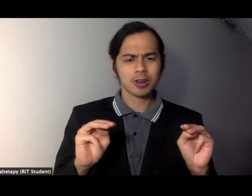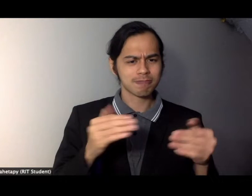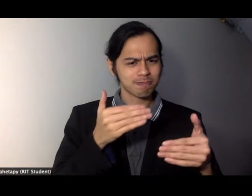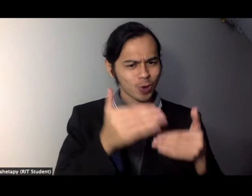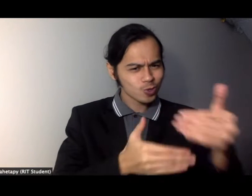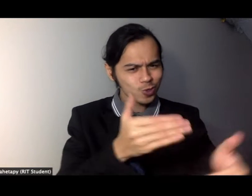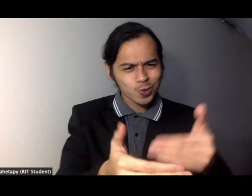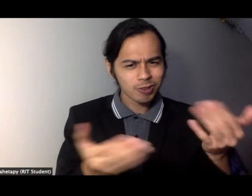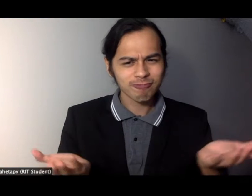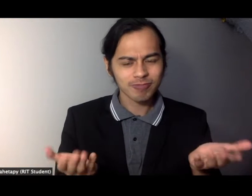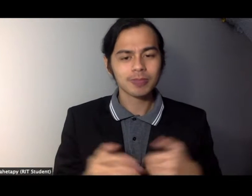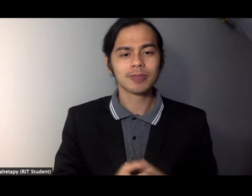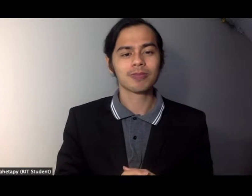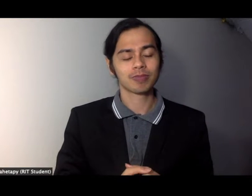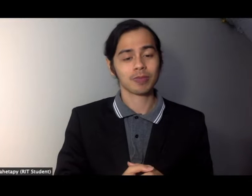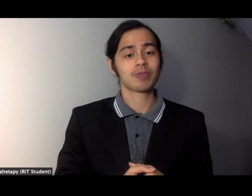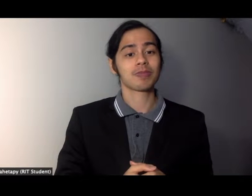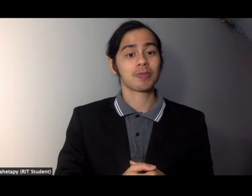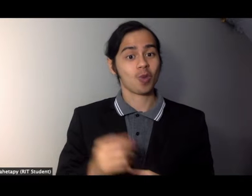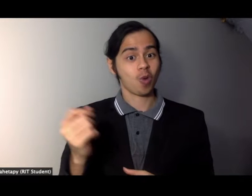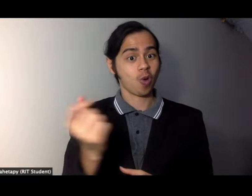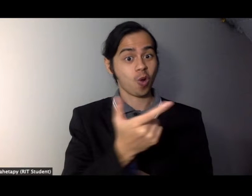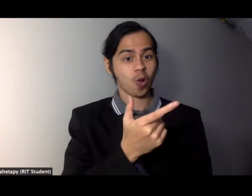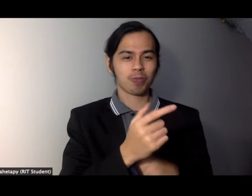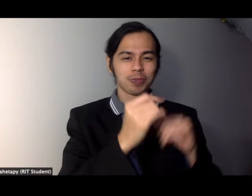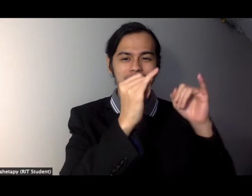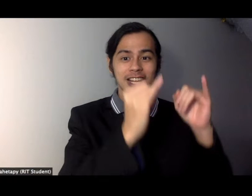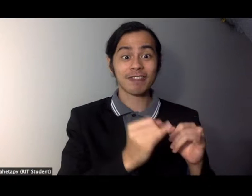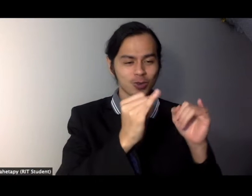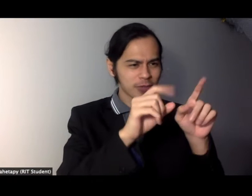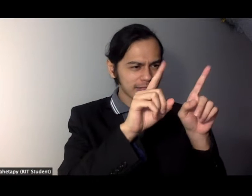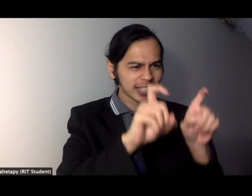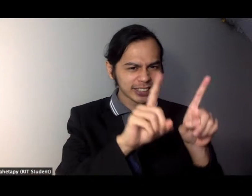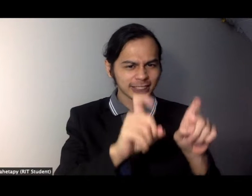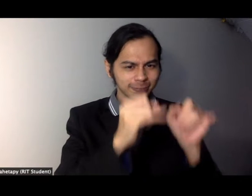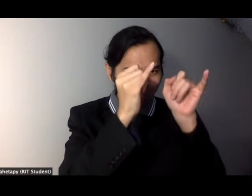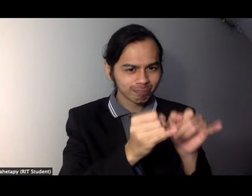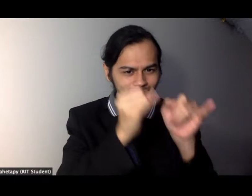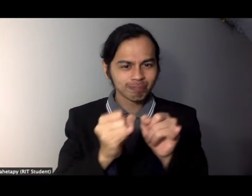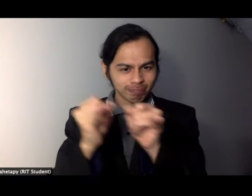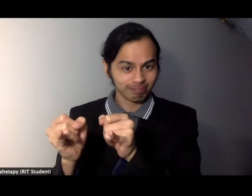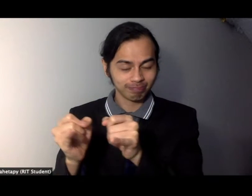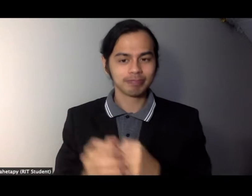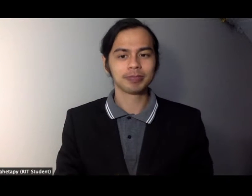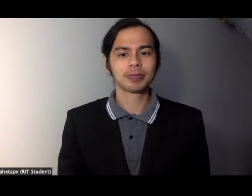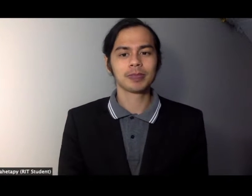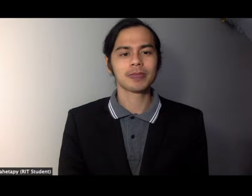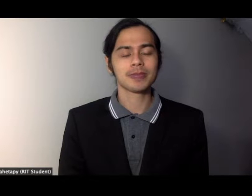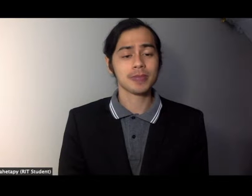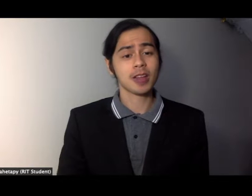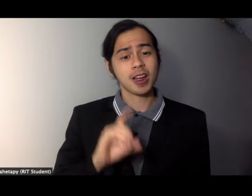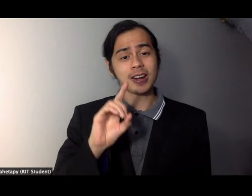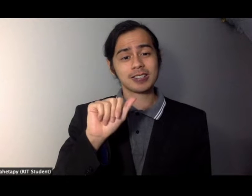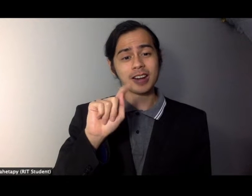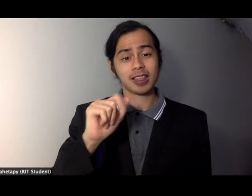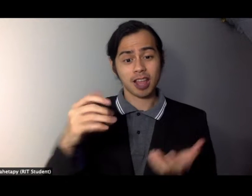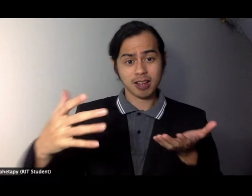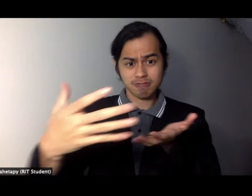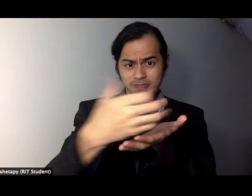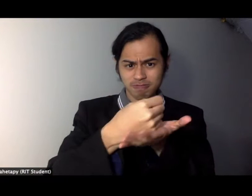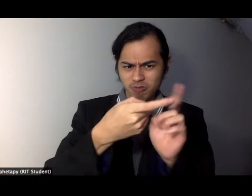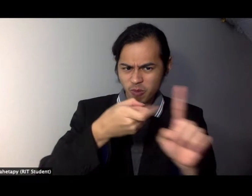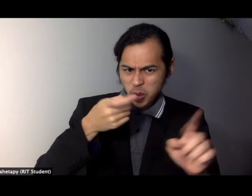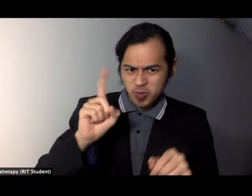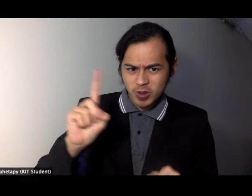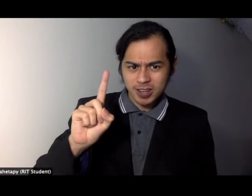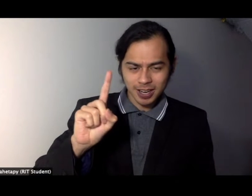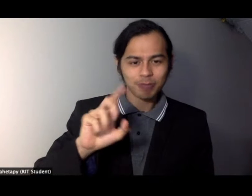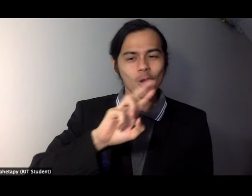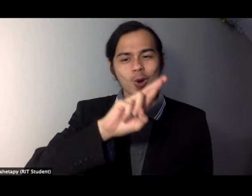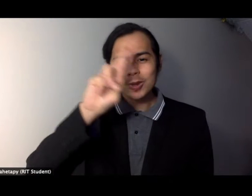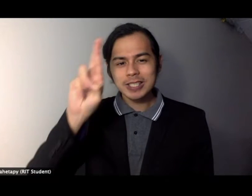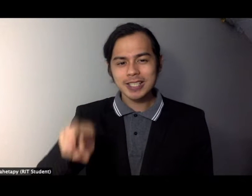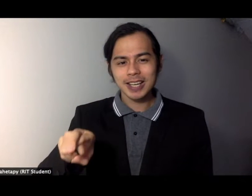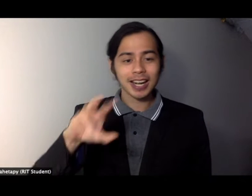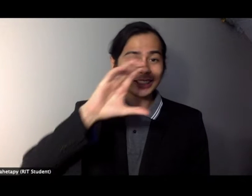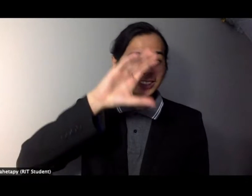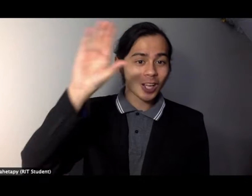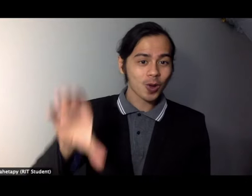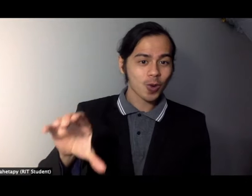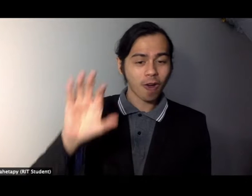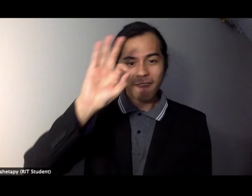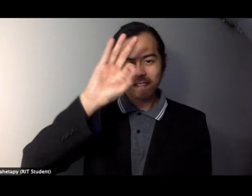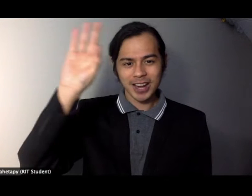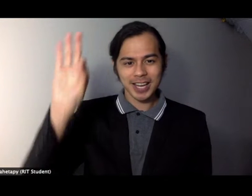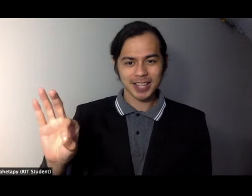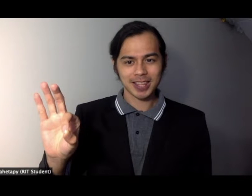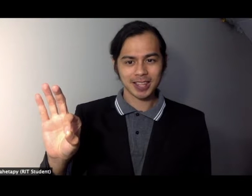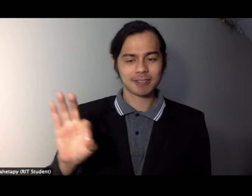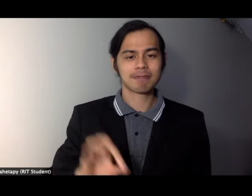The procedure are; we tested subjects individually; we used the date from Rochester, Chicago, and Flint;